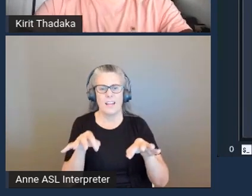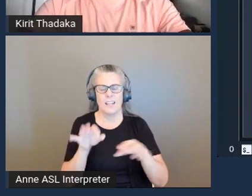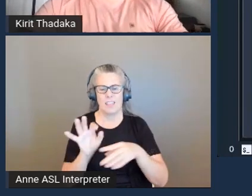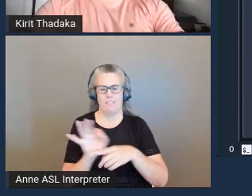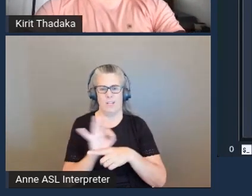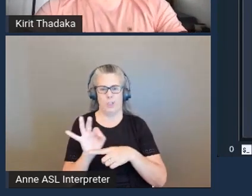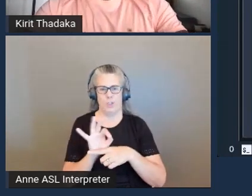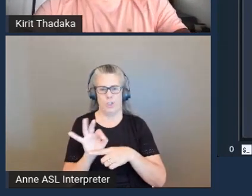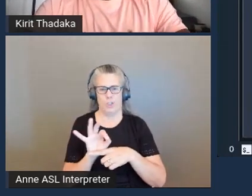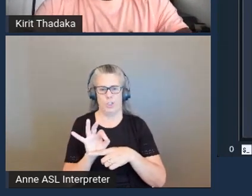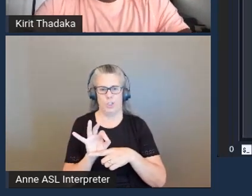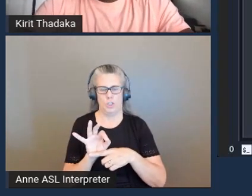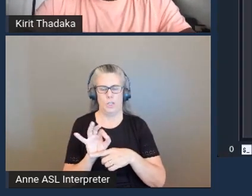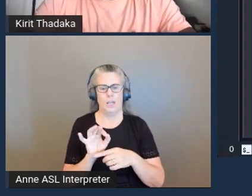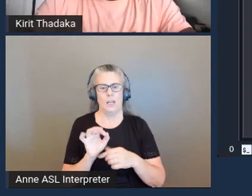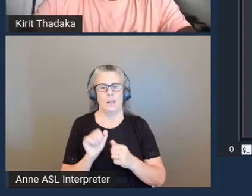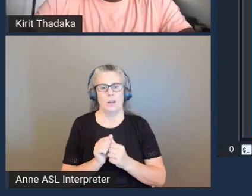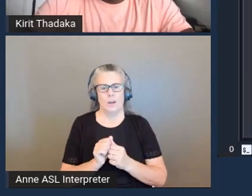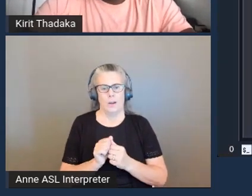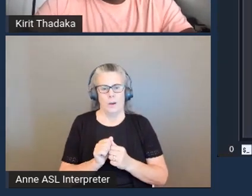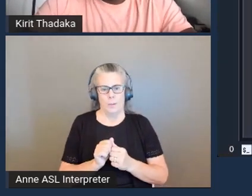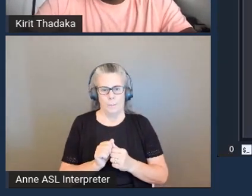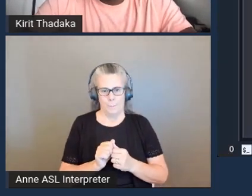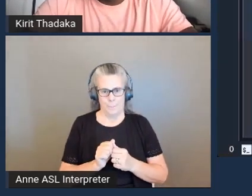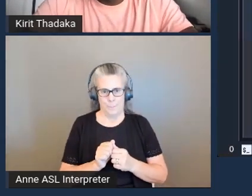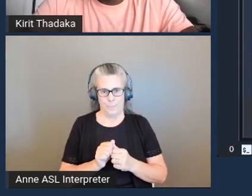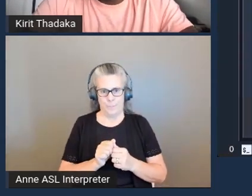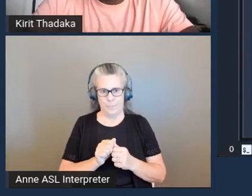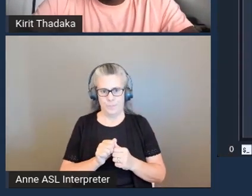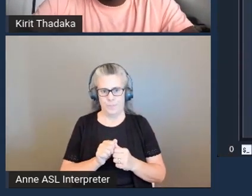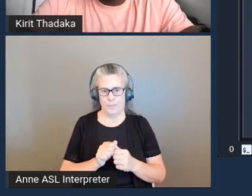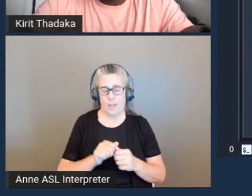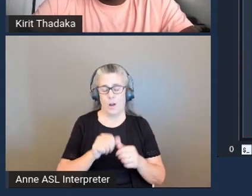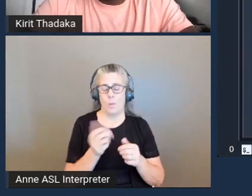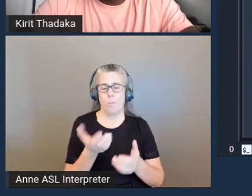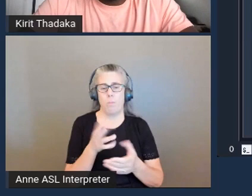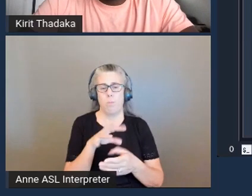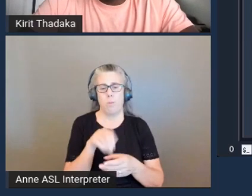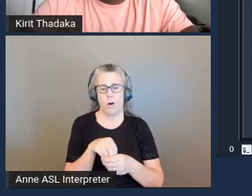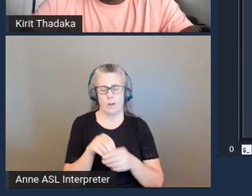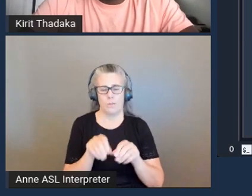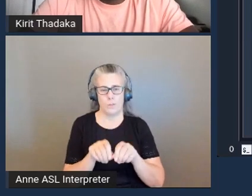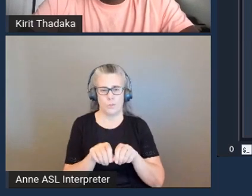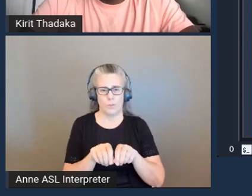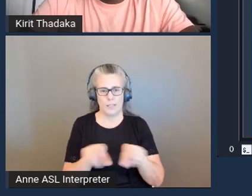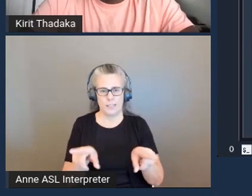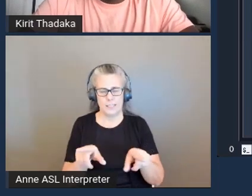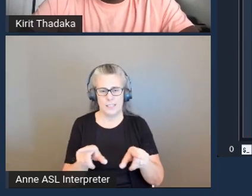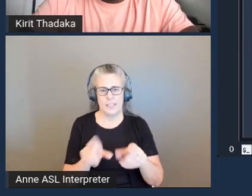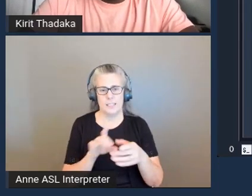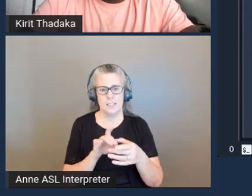and part of this release was also the capability for your to create your own Lambda functions